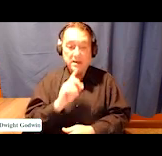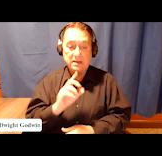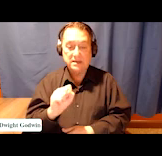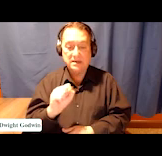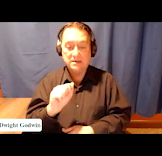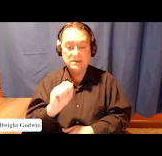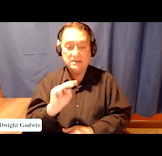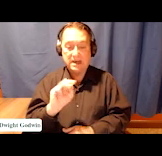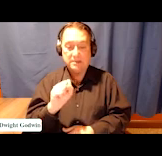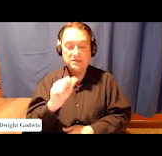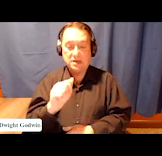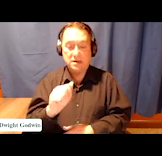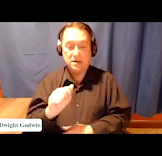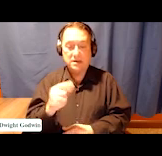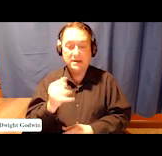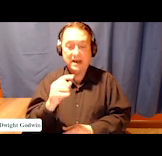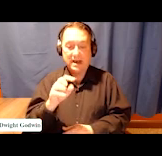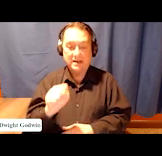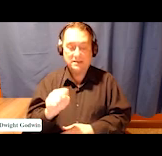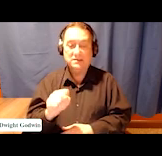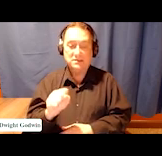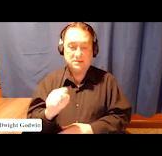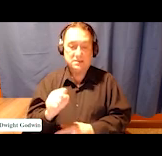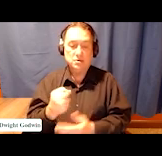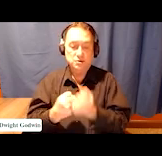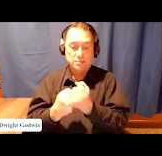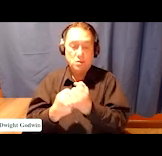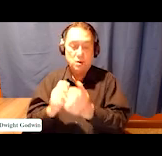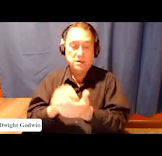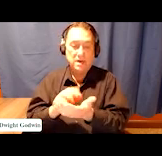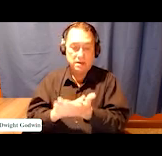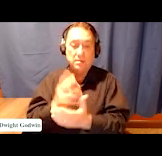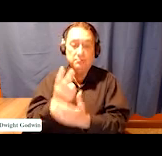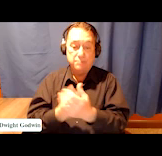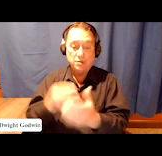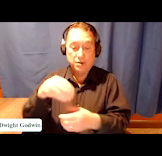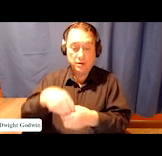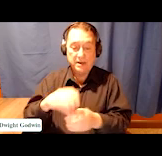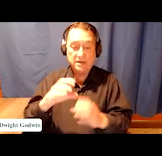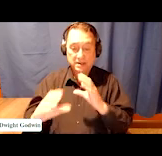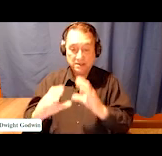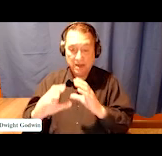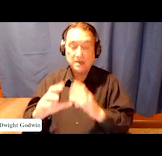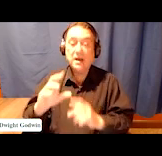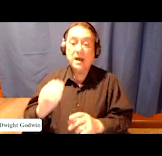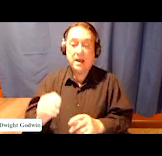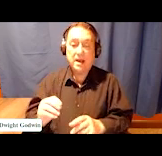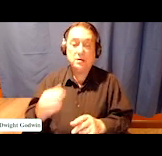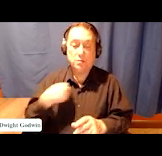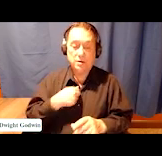"Peer support Roles in Criminal Justice settings." Those documents are in the chat, they're available for download, and we'll disable the chat for just a few minutes